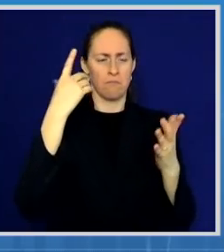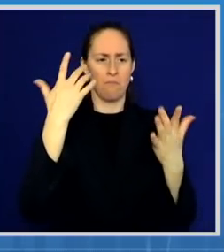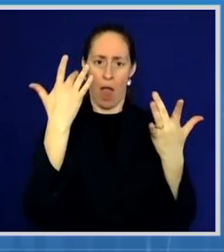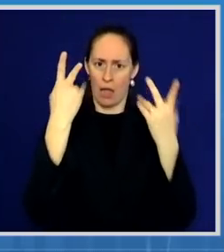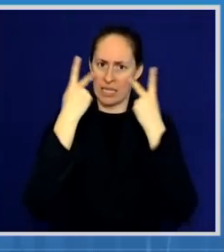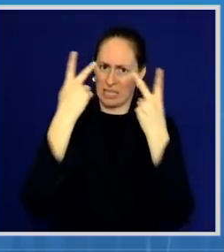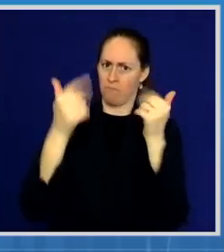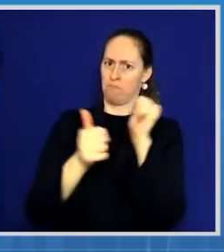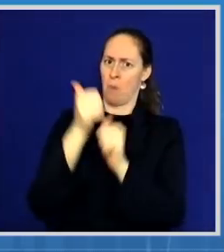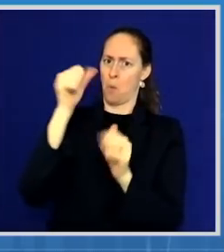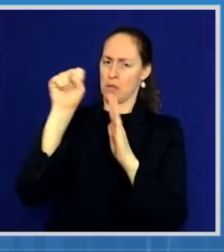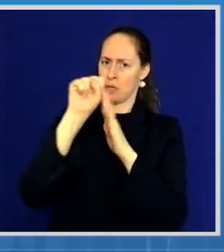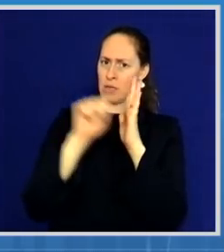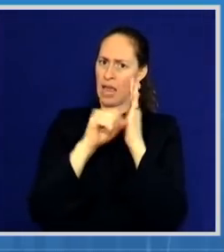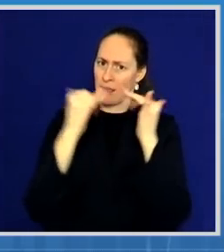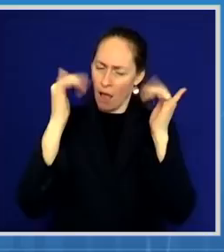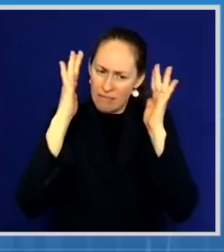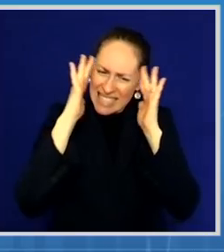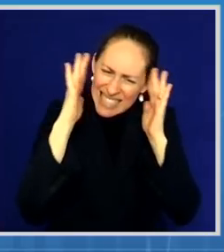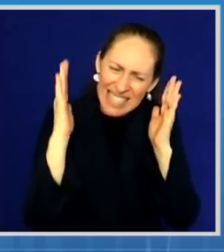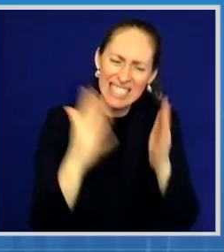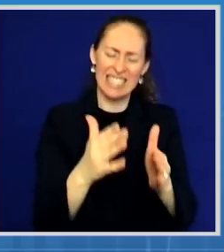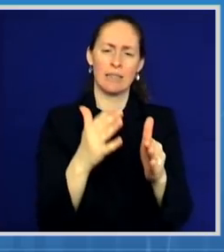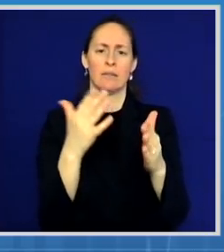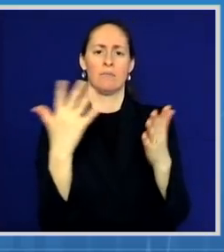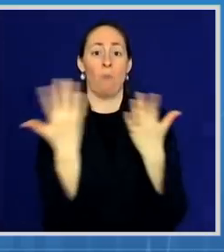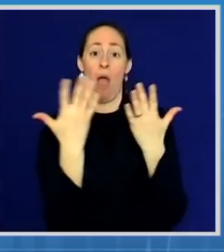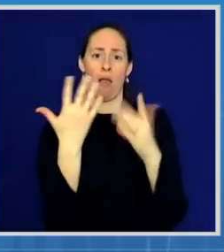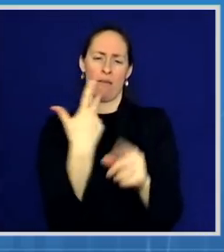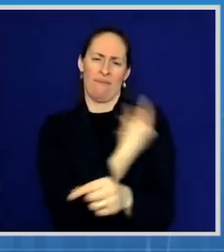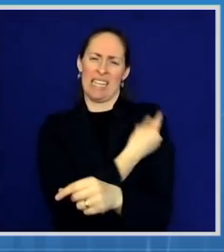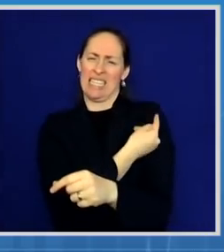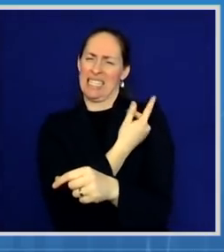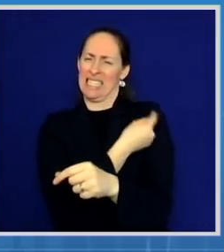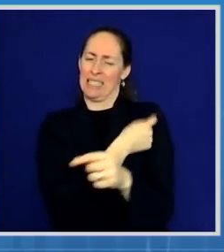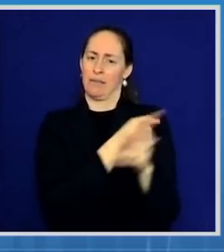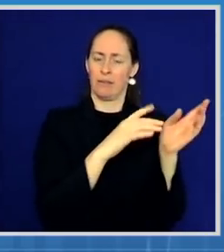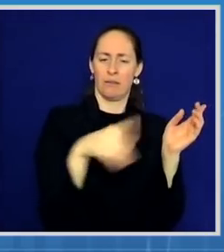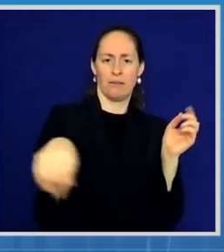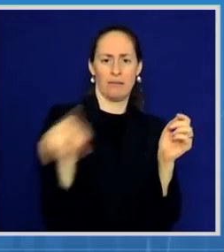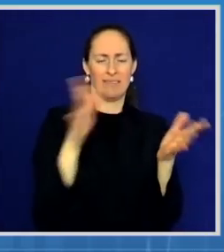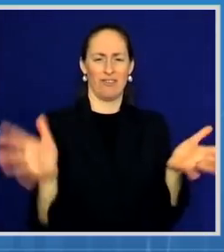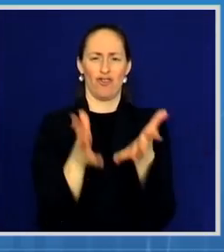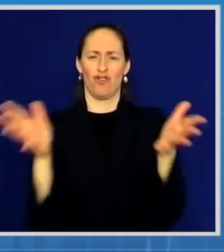as we all know that vaccinations and getting as many Americans facts vaccinated